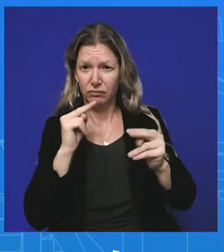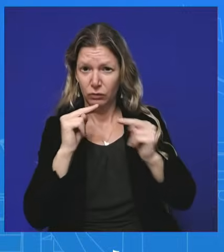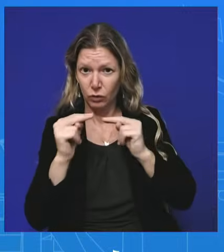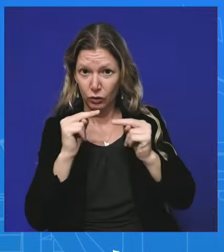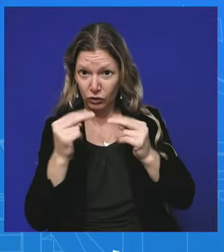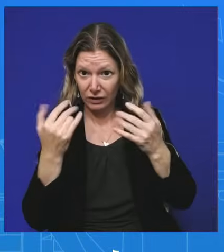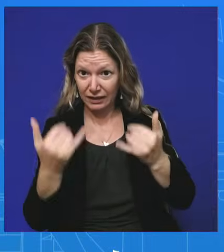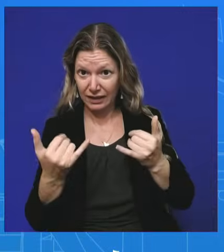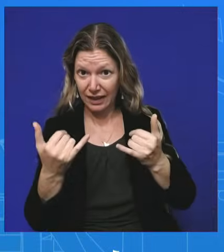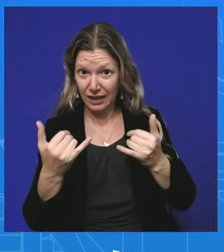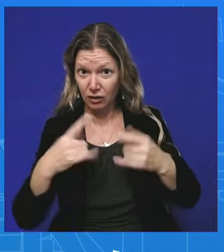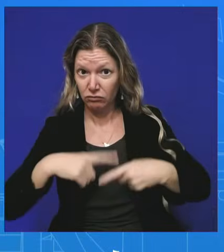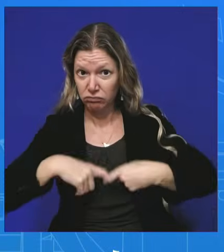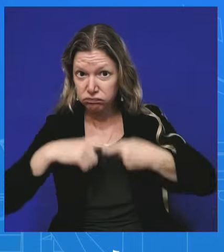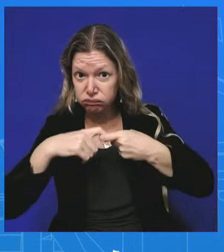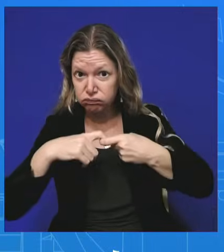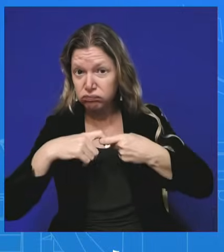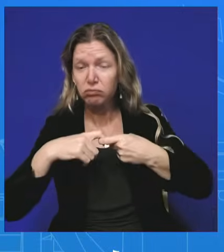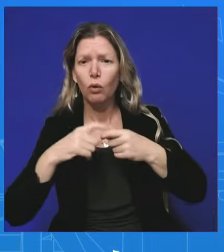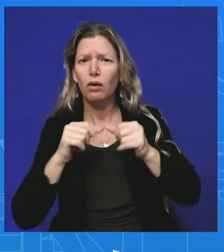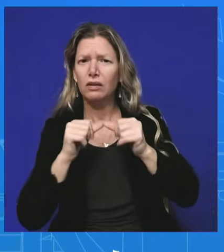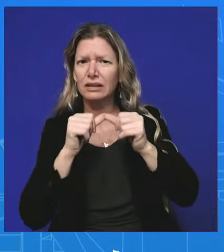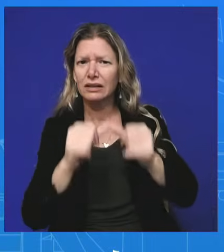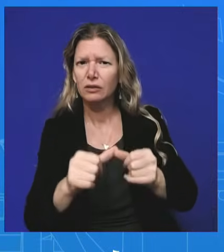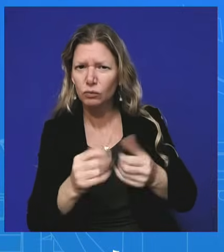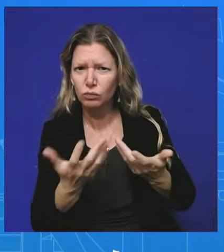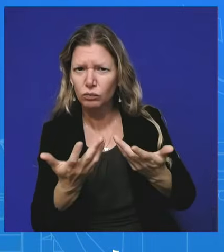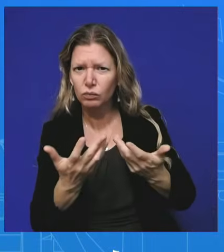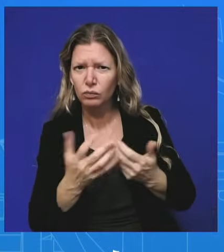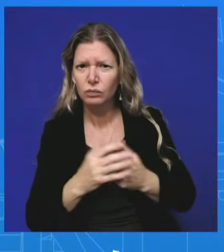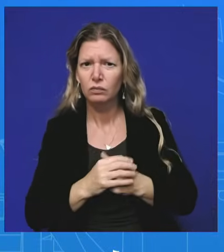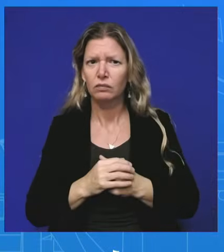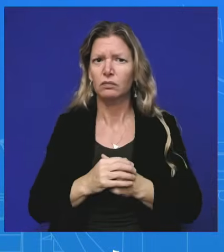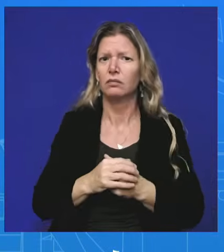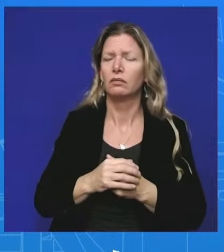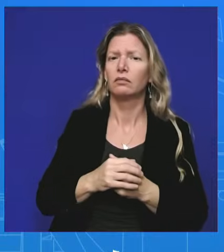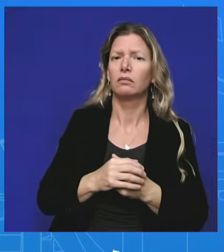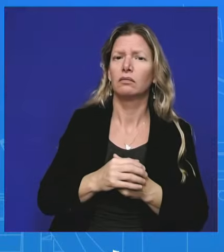First of all, our focus -- and I'm sure our Israeli counterparts' focus, too --